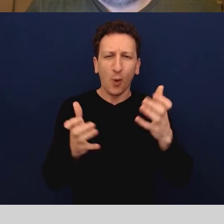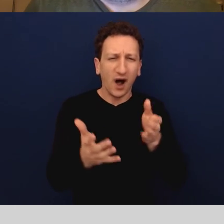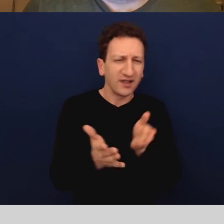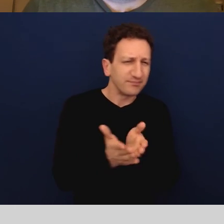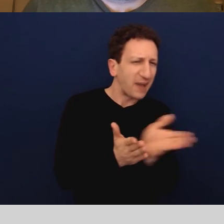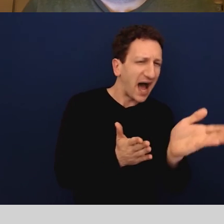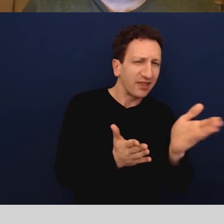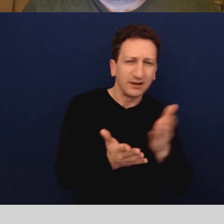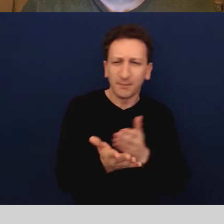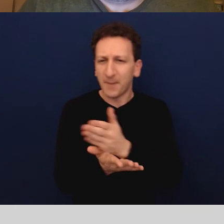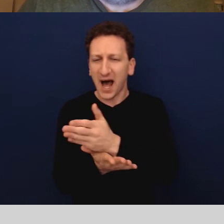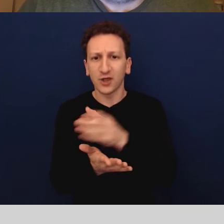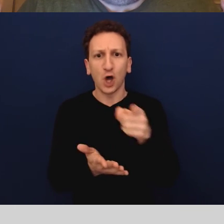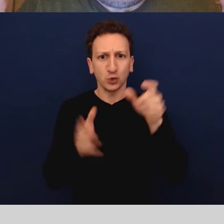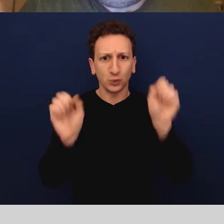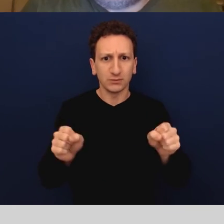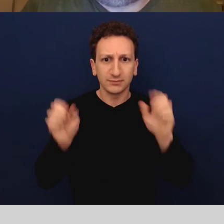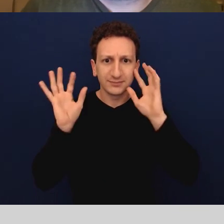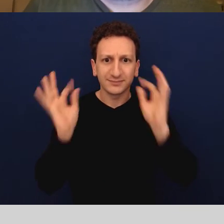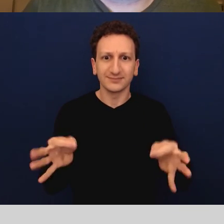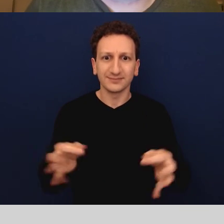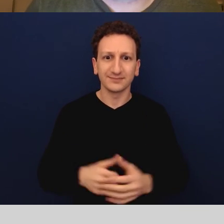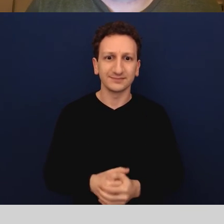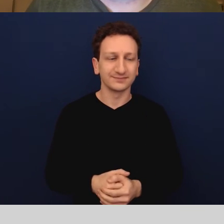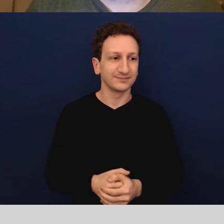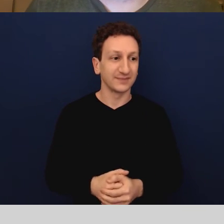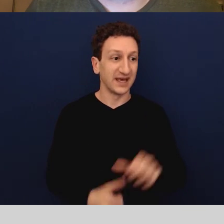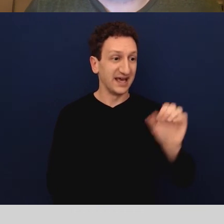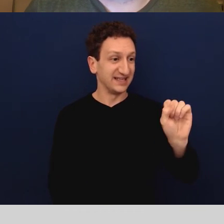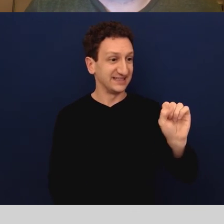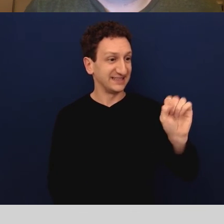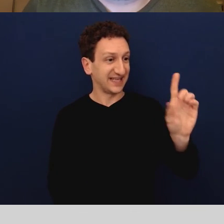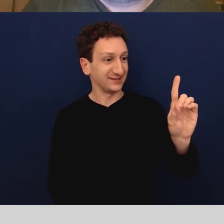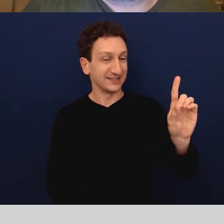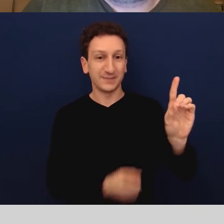Single dispatch is exactly the same algorithm. It's best dispatch. If you understand to dispatch